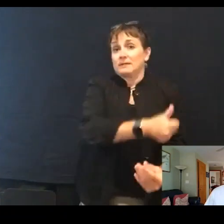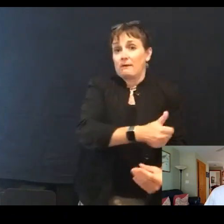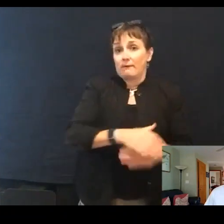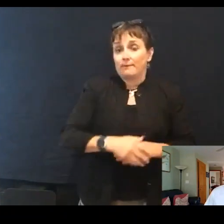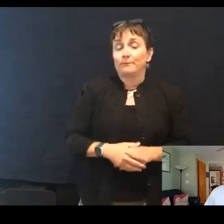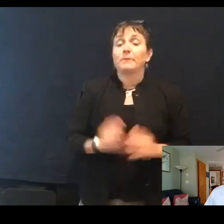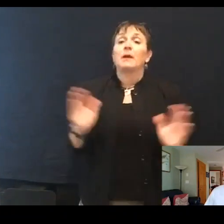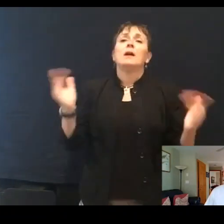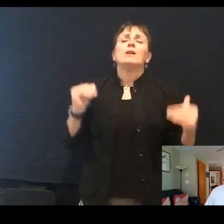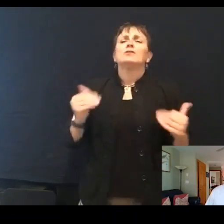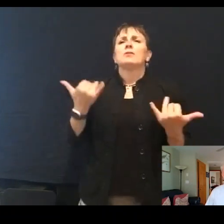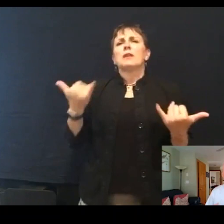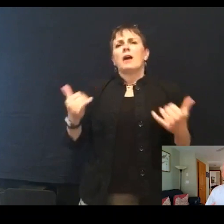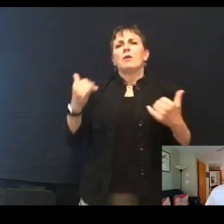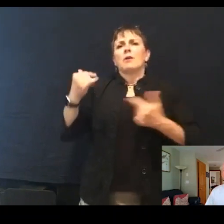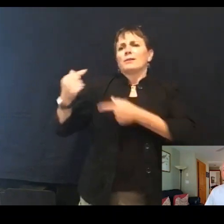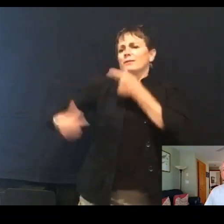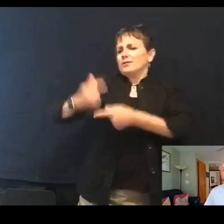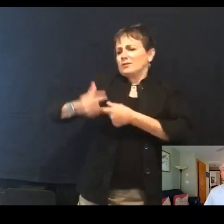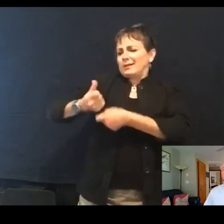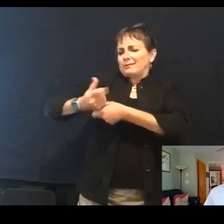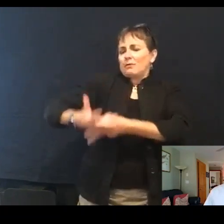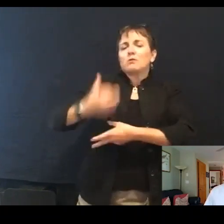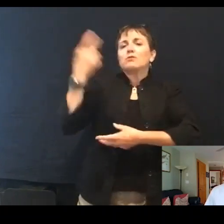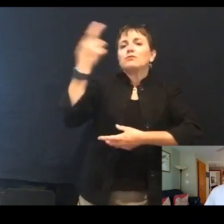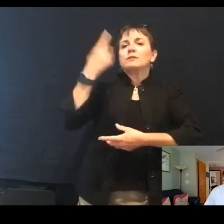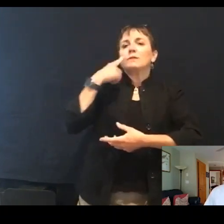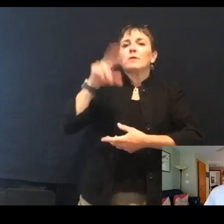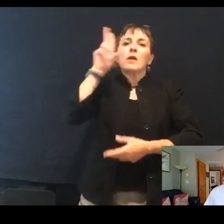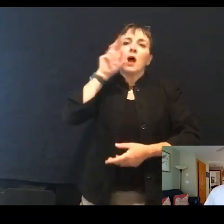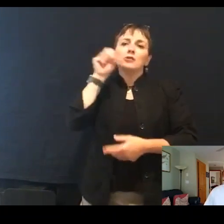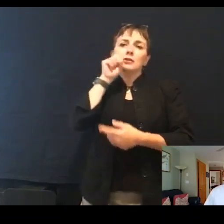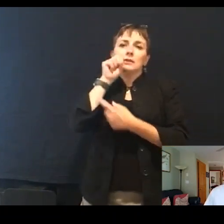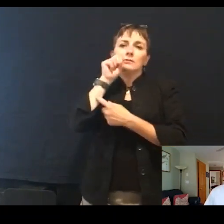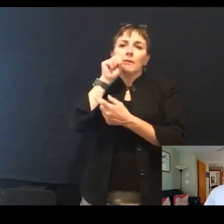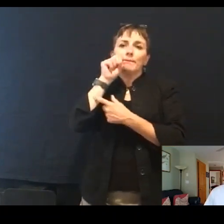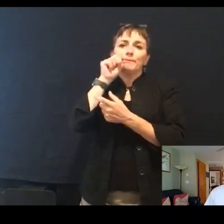So again, what was the genetic cause of those people who had Usher syndrome?